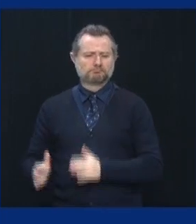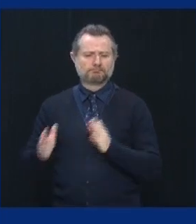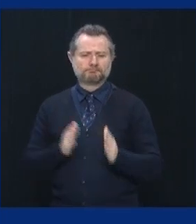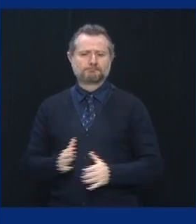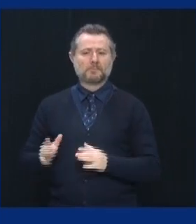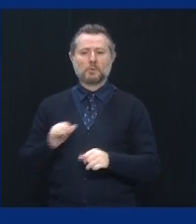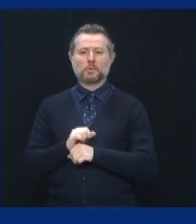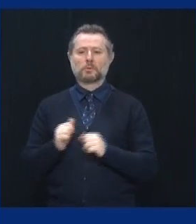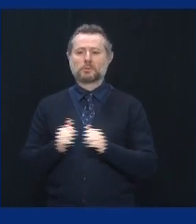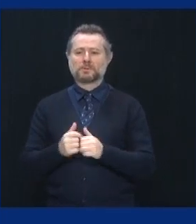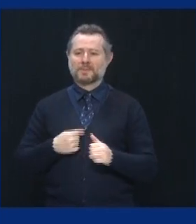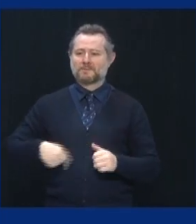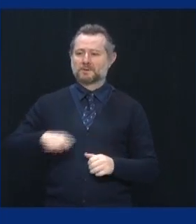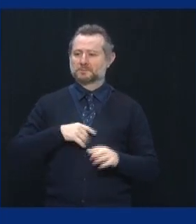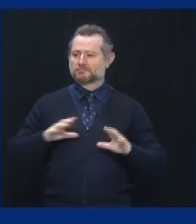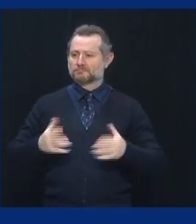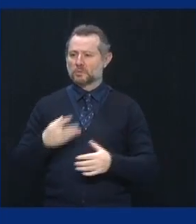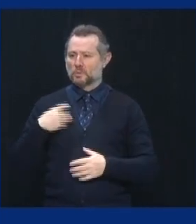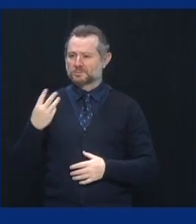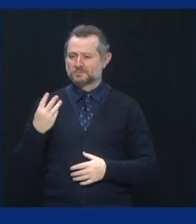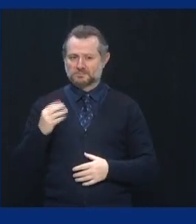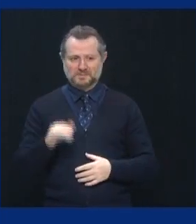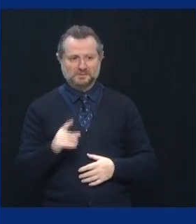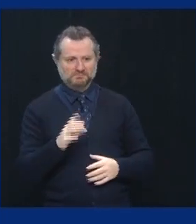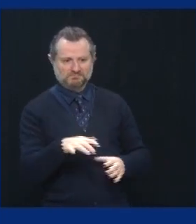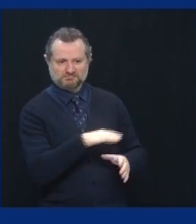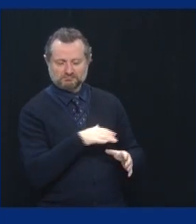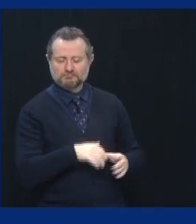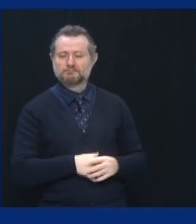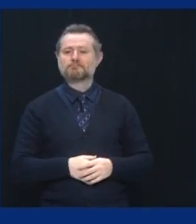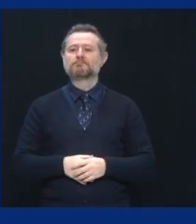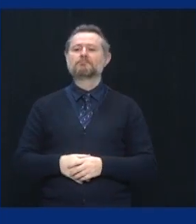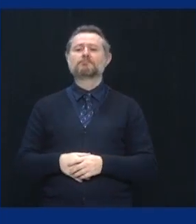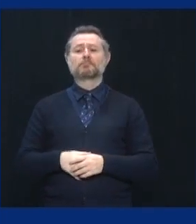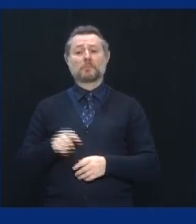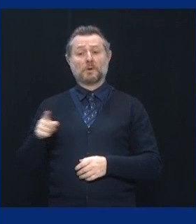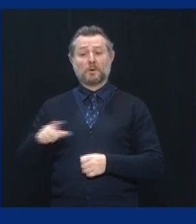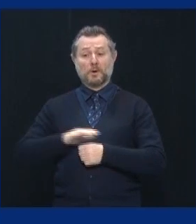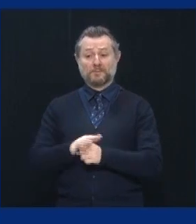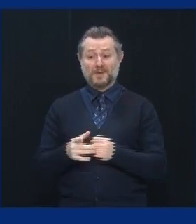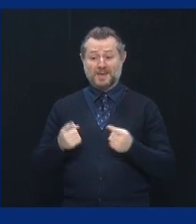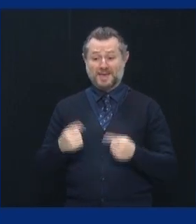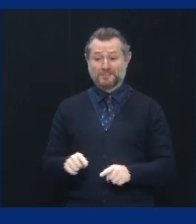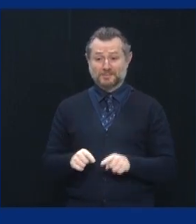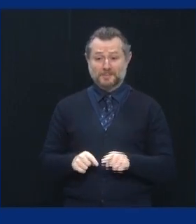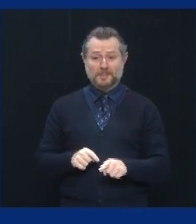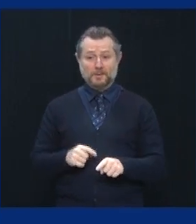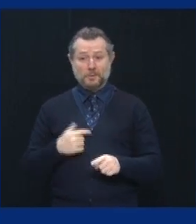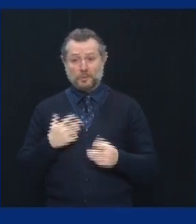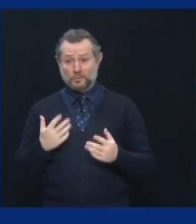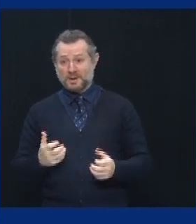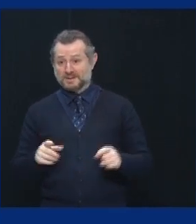ACROSS THE COUNTRY. AND CONGRESSMAN JEFFRIES HAS ORGANIZED AN ENTIRE COALITION IN